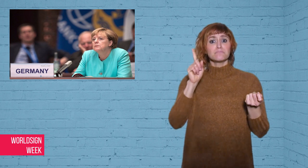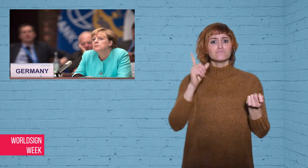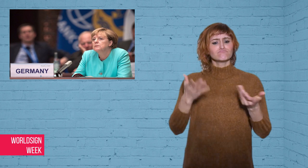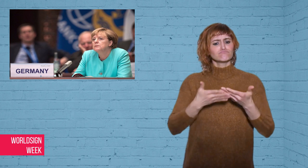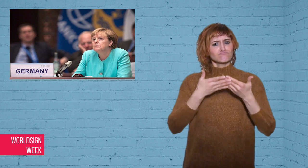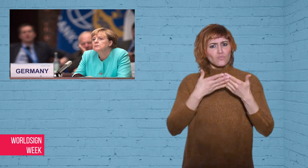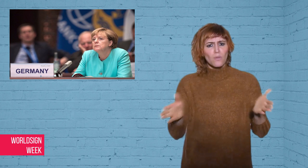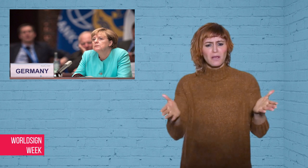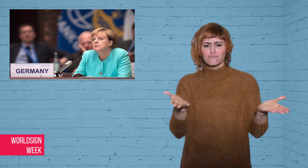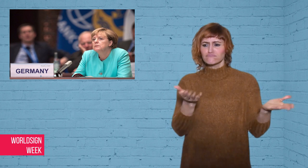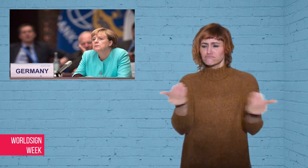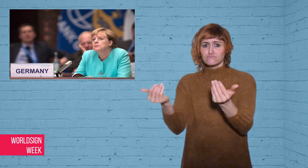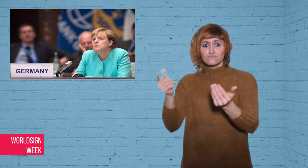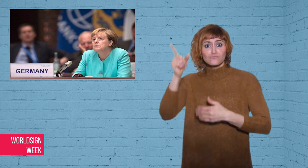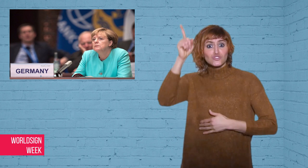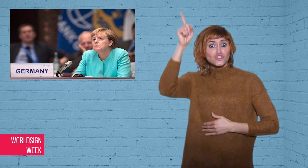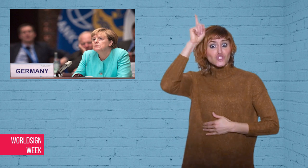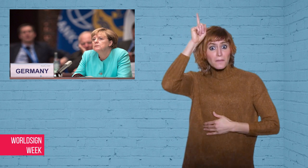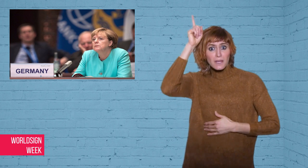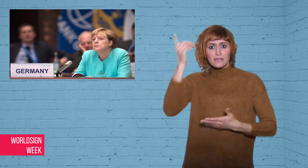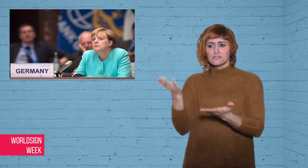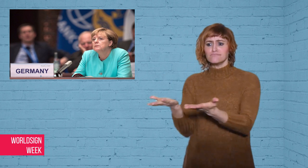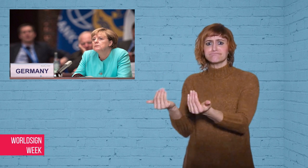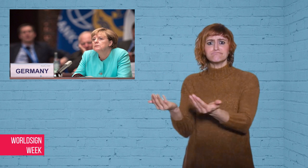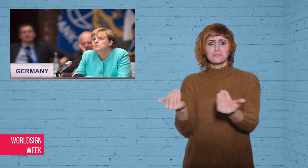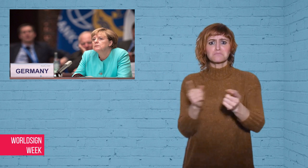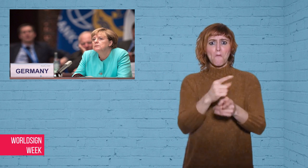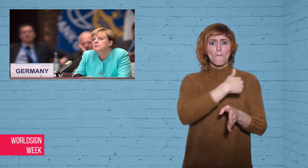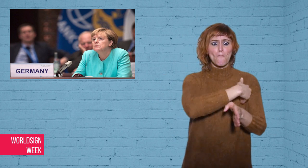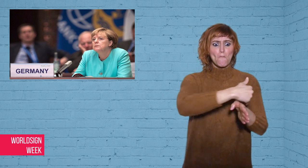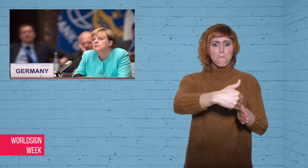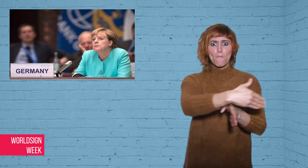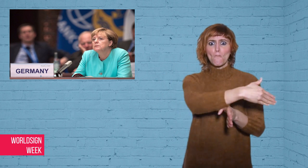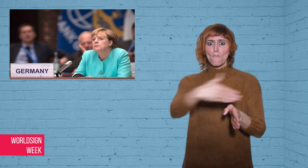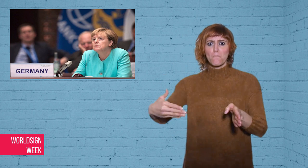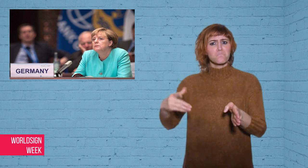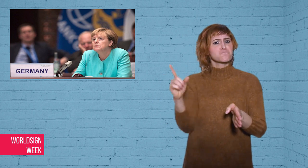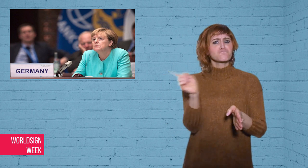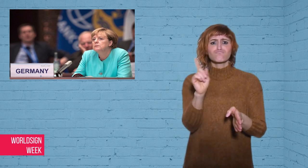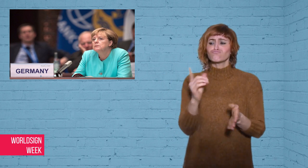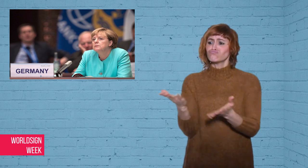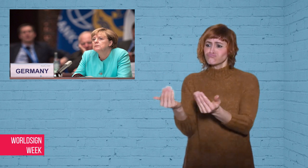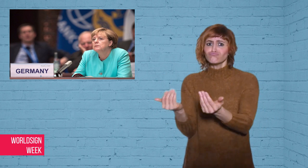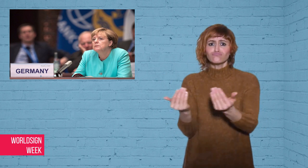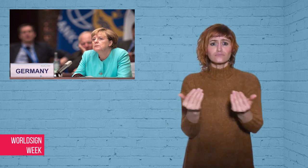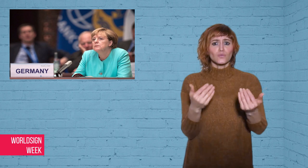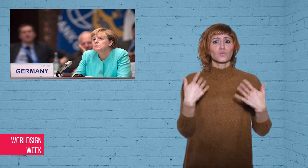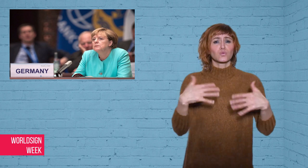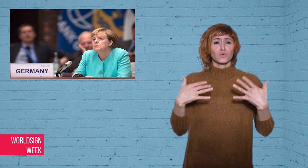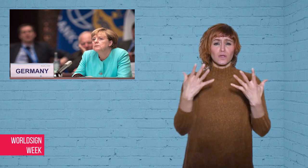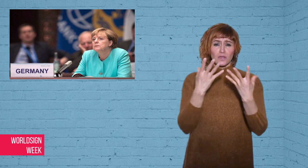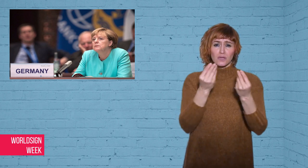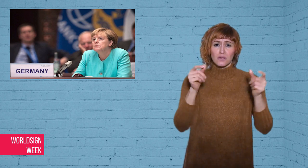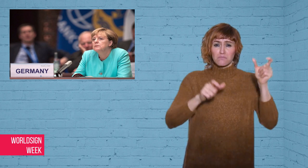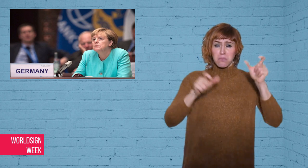one million refugees angered